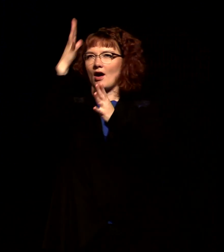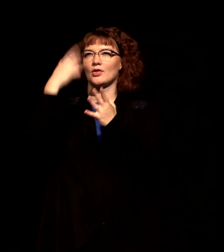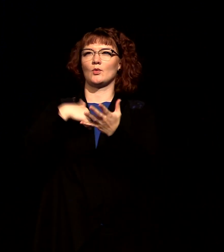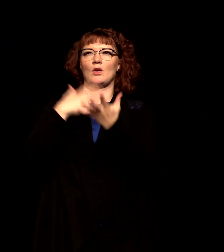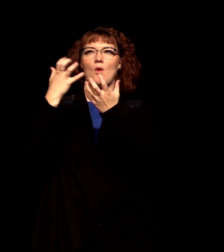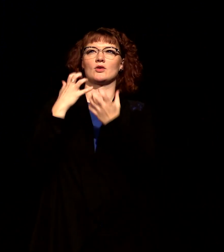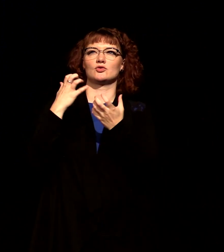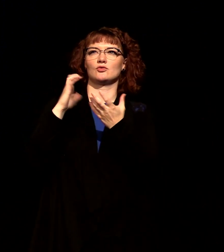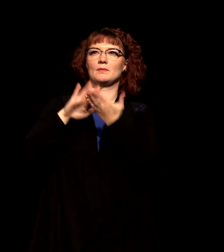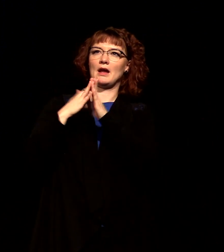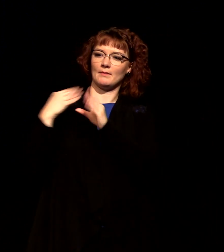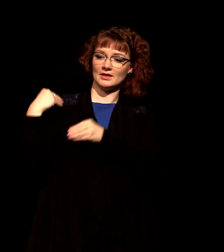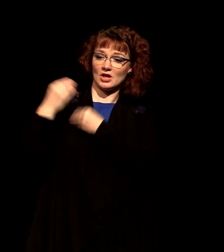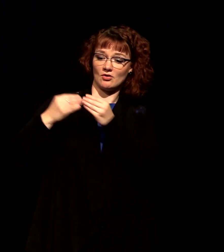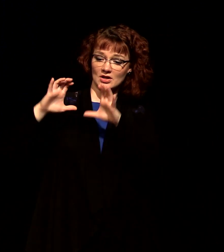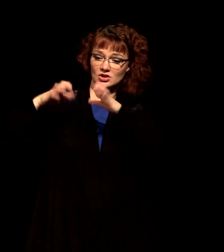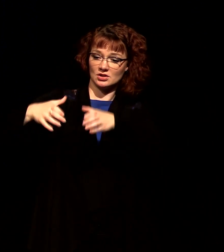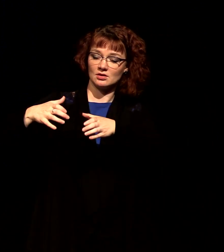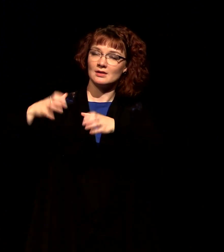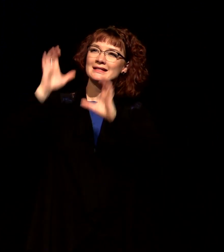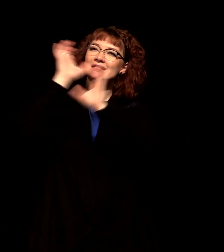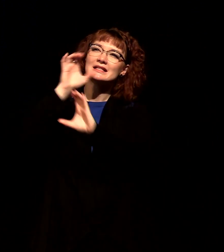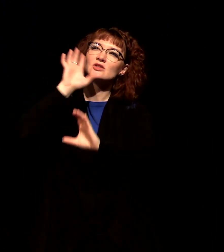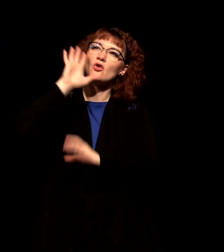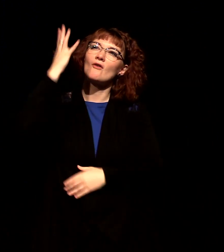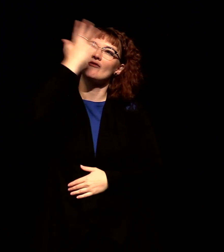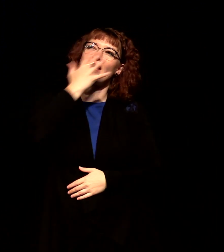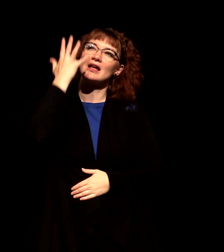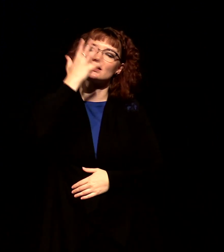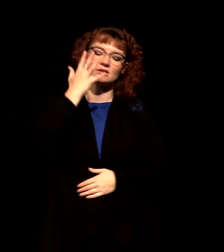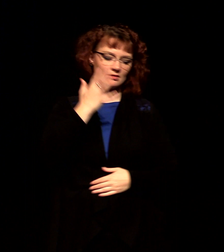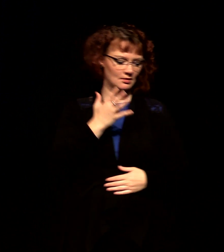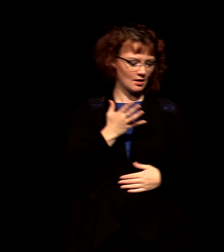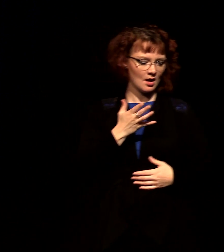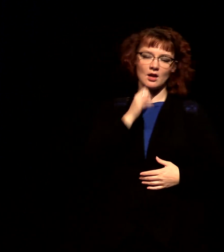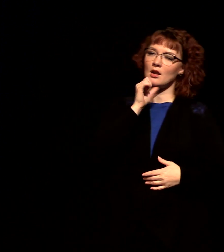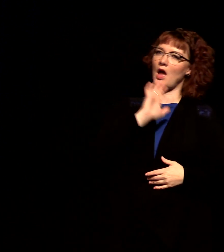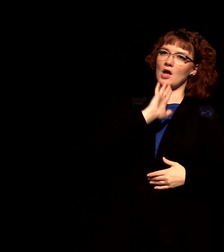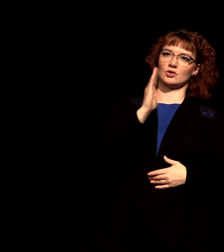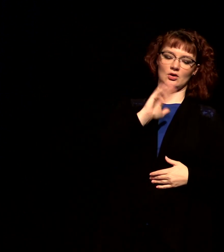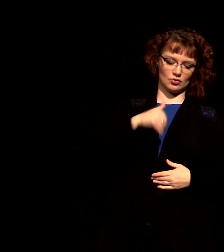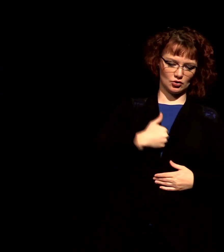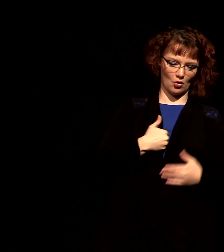generation that seeks your face. Let us not lift our souls to